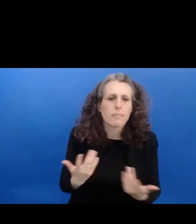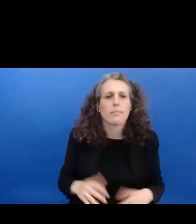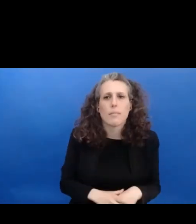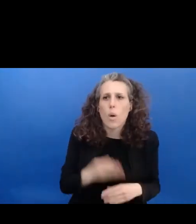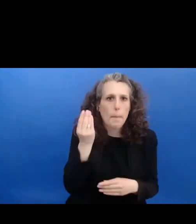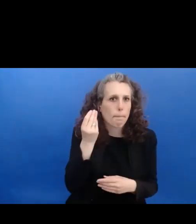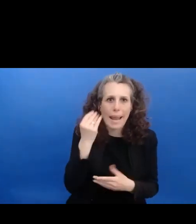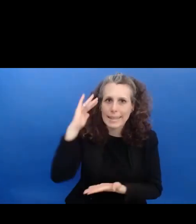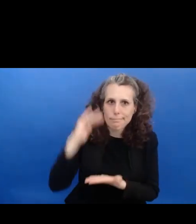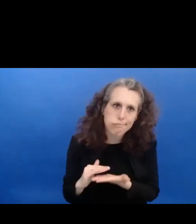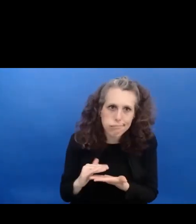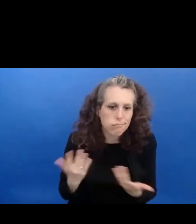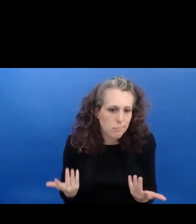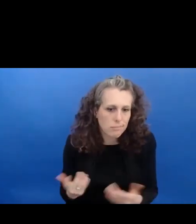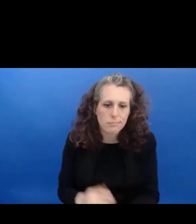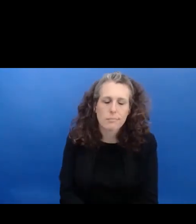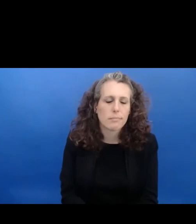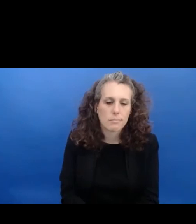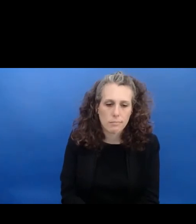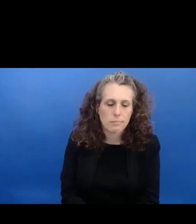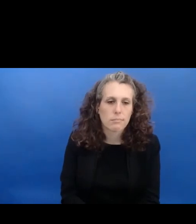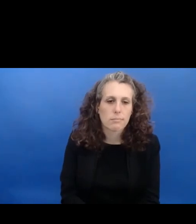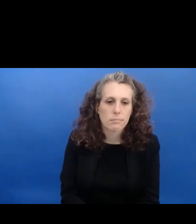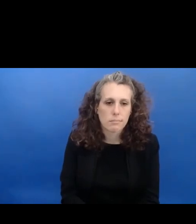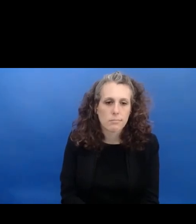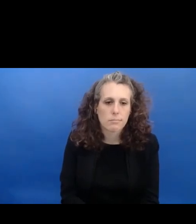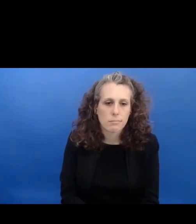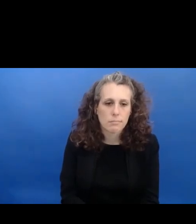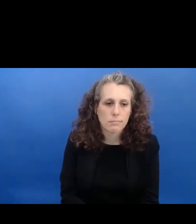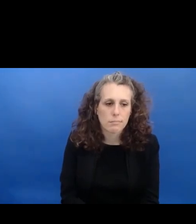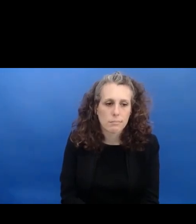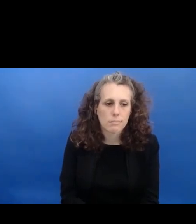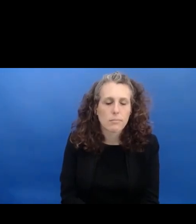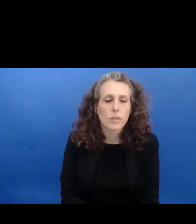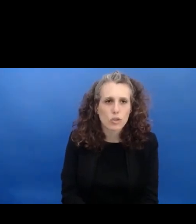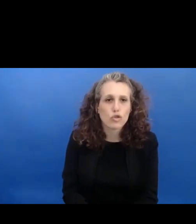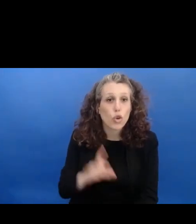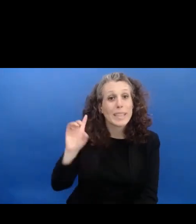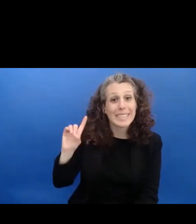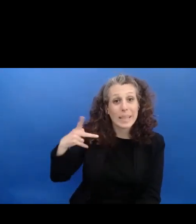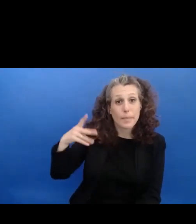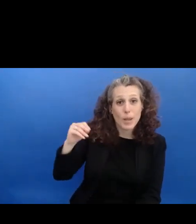so how do we my question was how do we empower these organizations of persons with disabilities